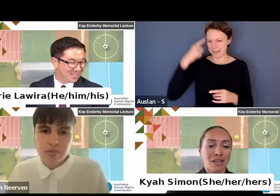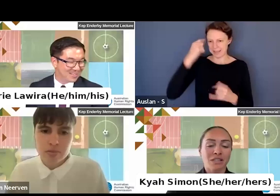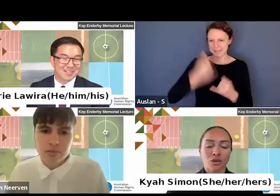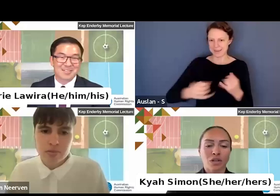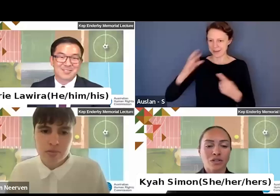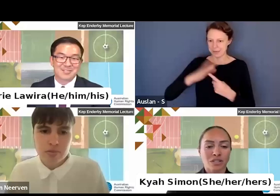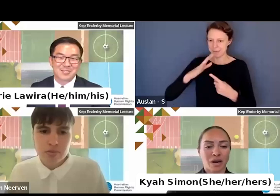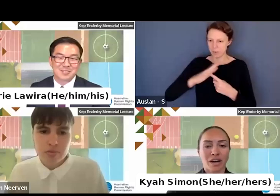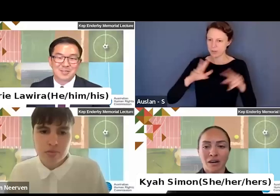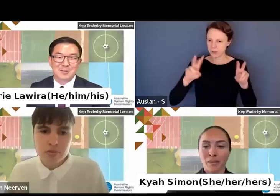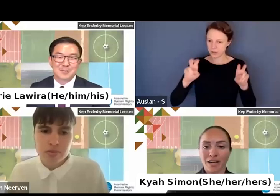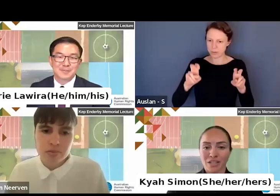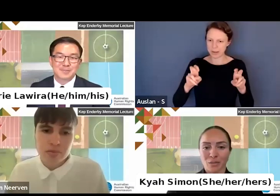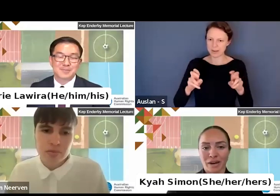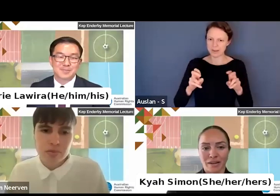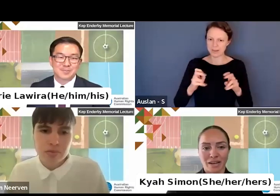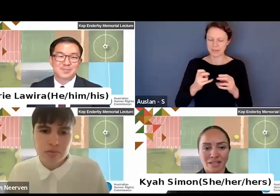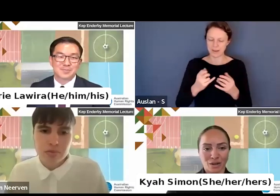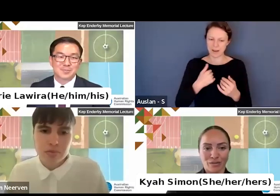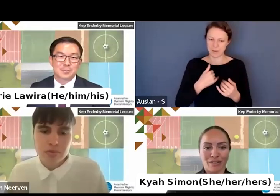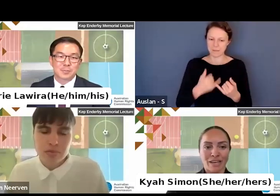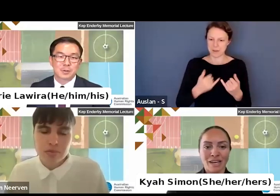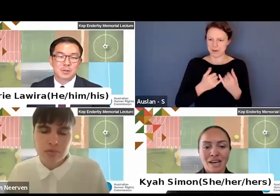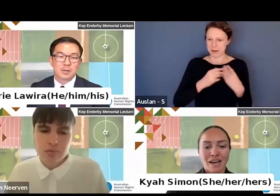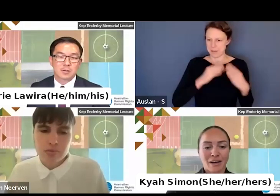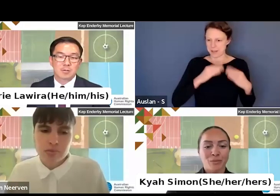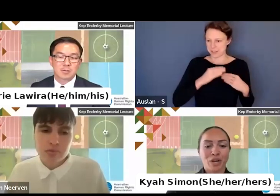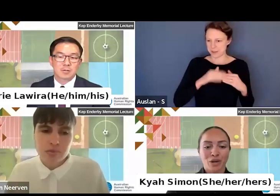that's so close to my heart and I'm passionate and hopefully we can